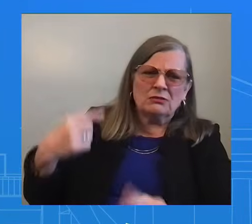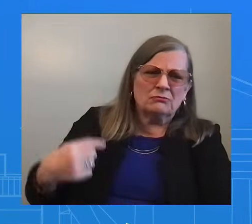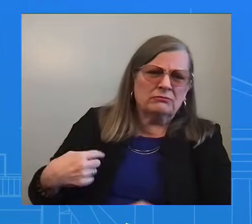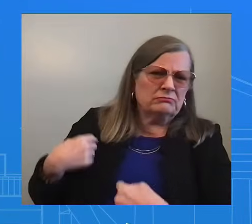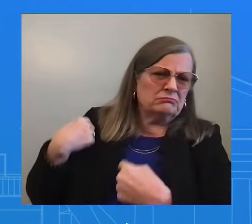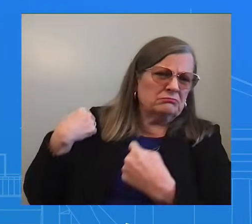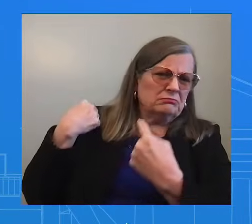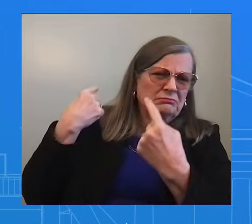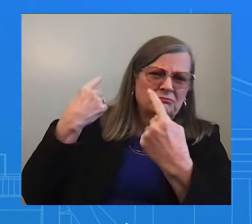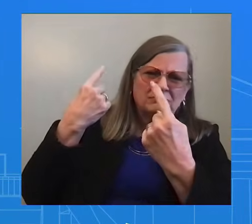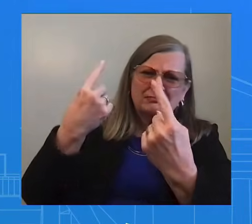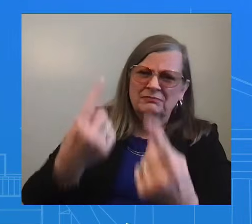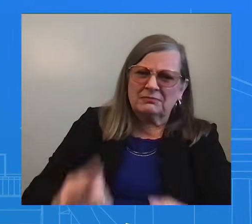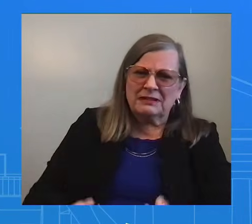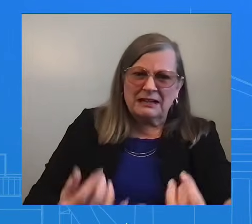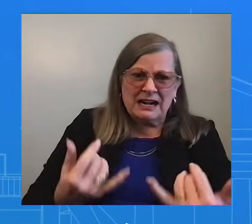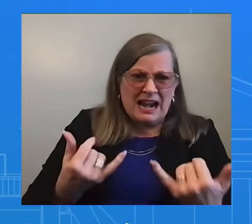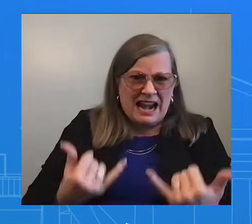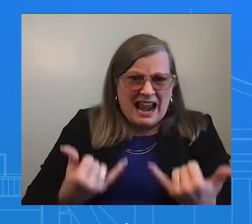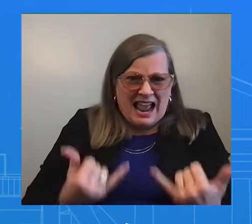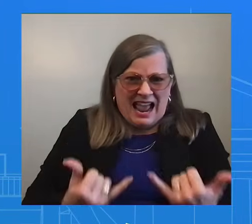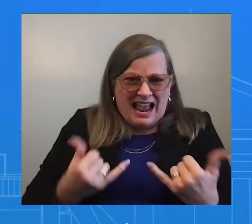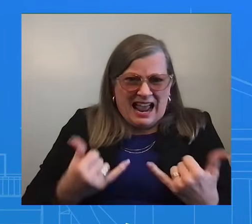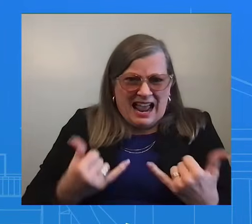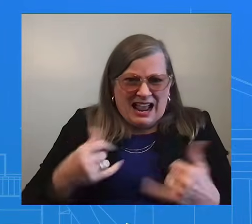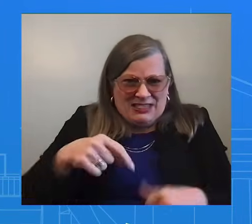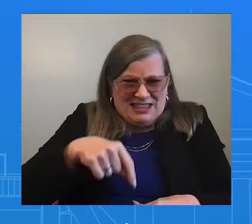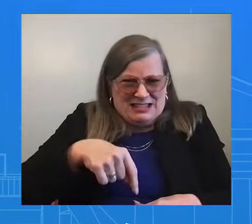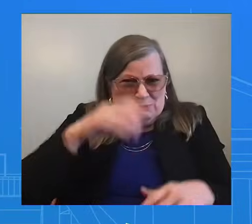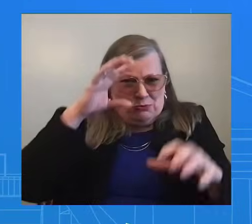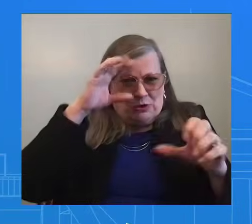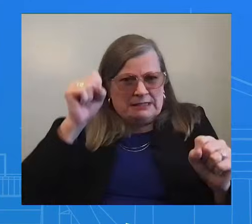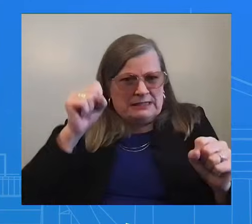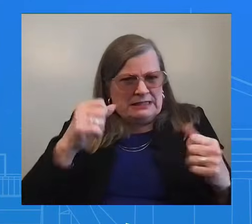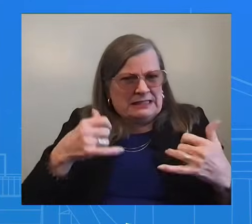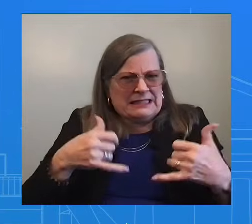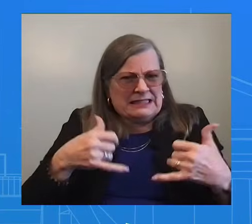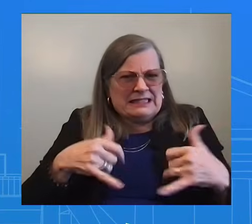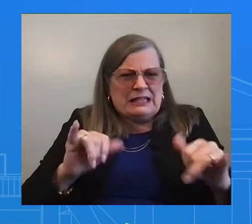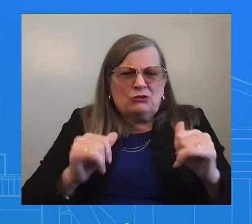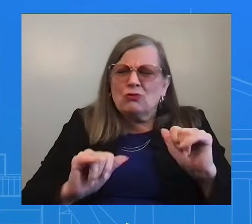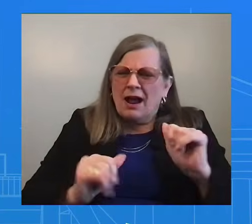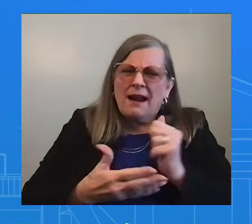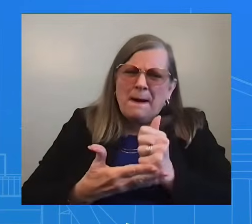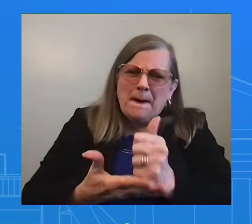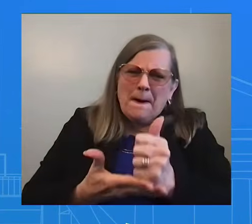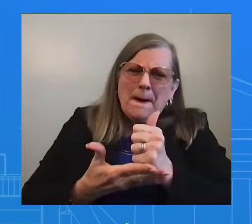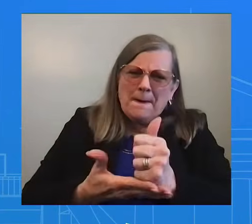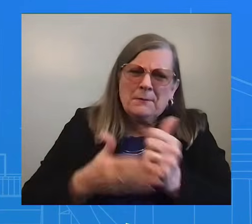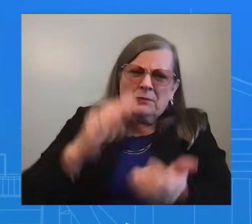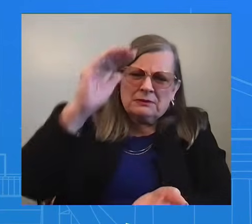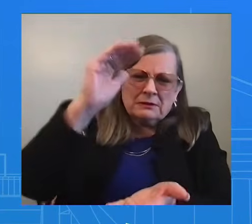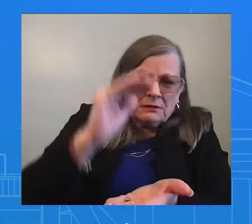made any noticeable difference when you talk about the spikes that we've been seeing? In migration flows. Mr. Kirby: Well, we've obviously,